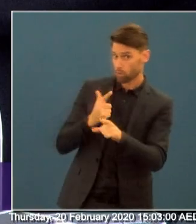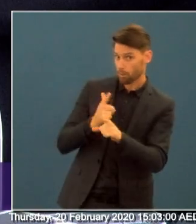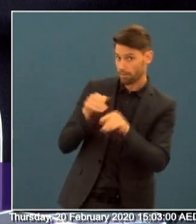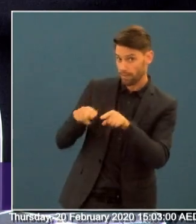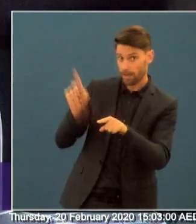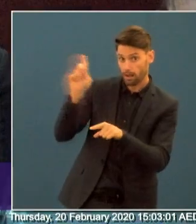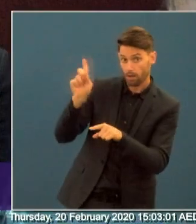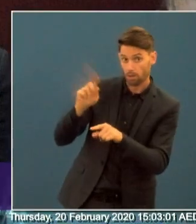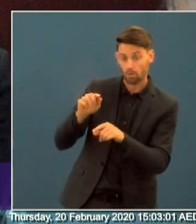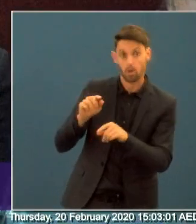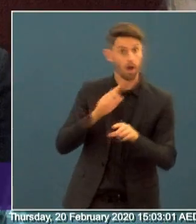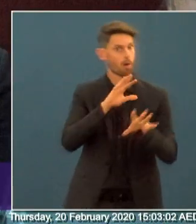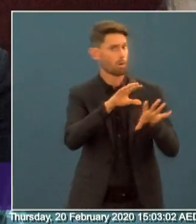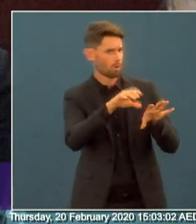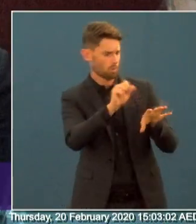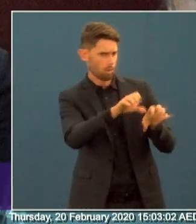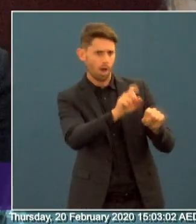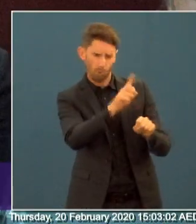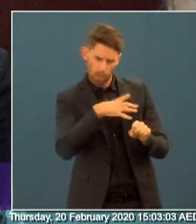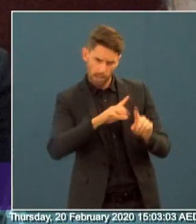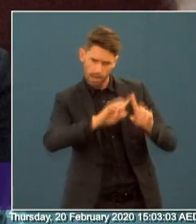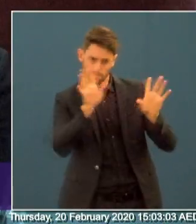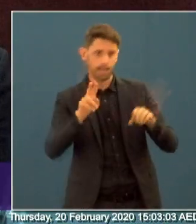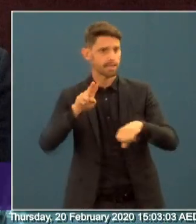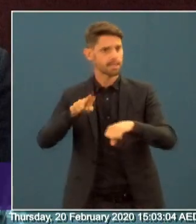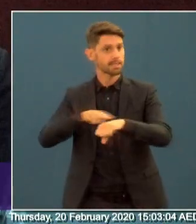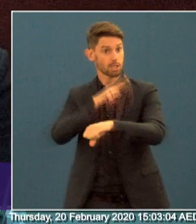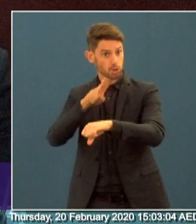Could I just clarify, the National Disability Strategy you said is due